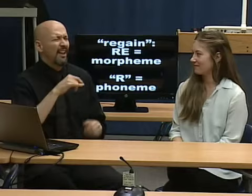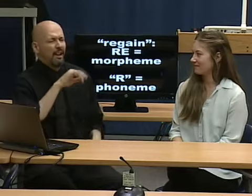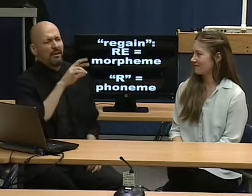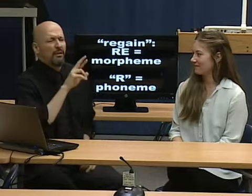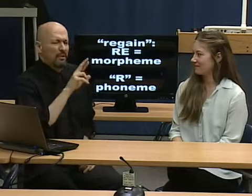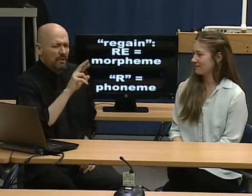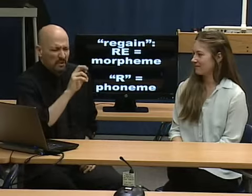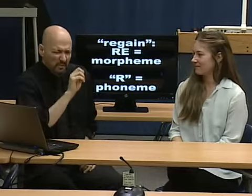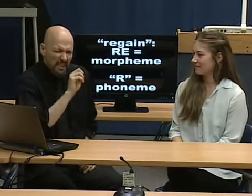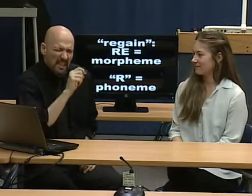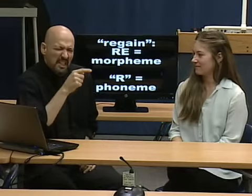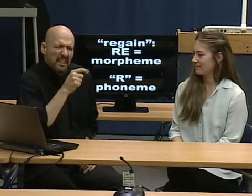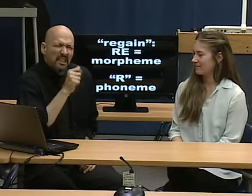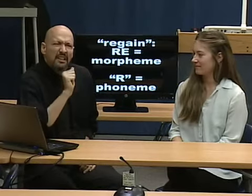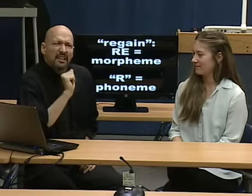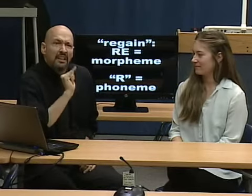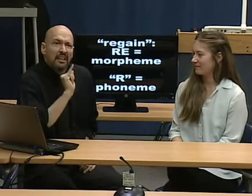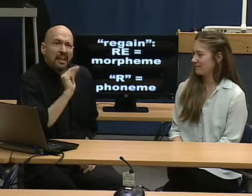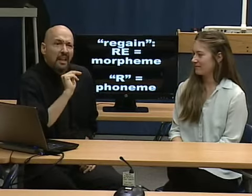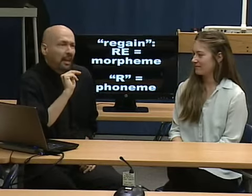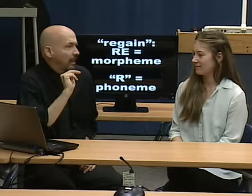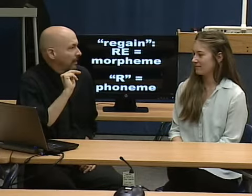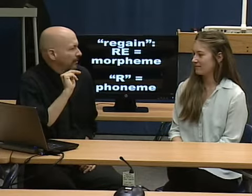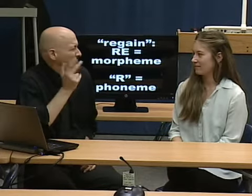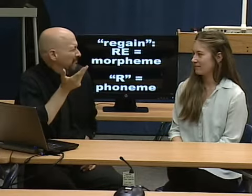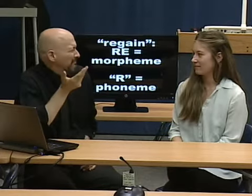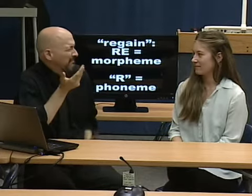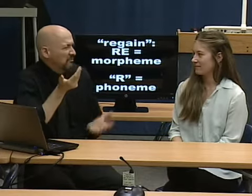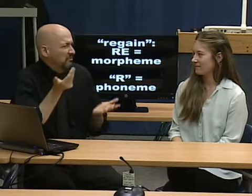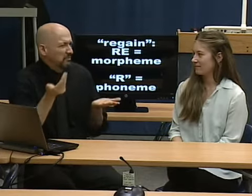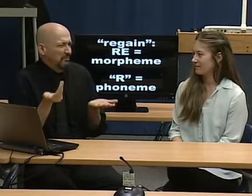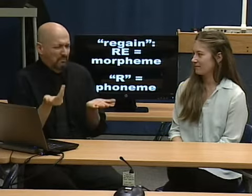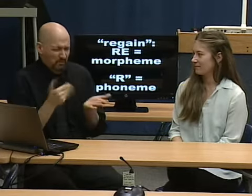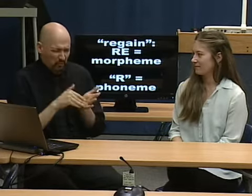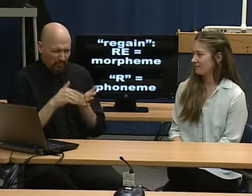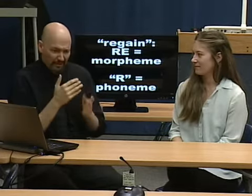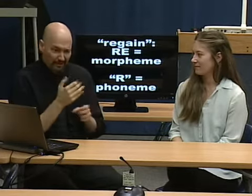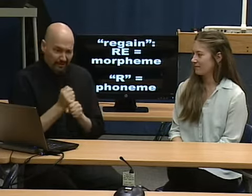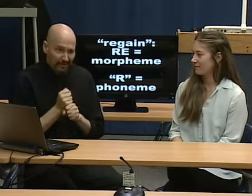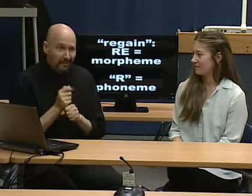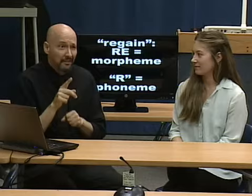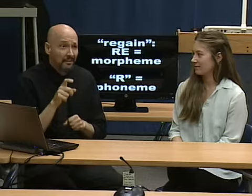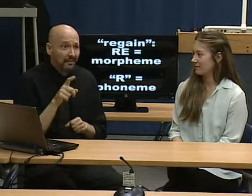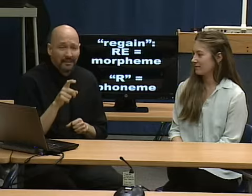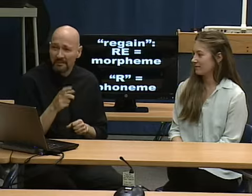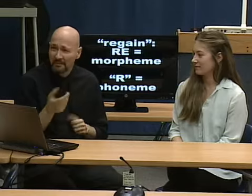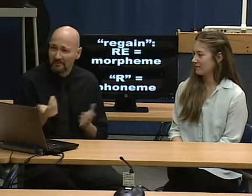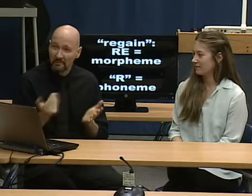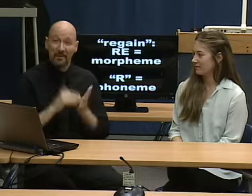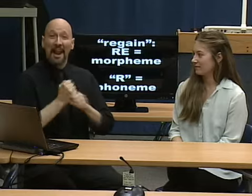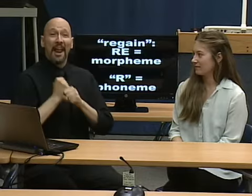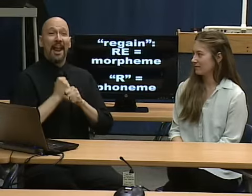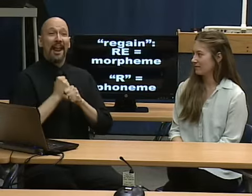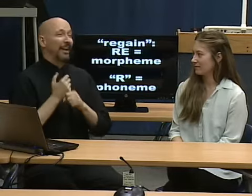That word, "R-E-G-A-I-N," "AGAIN + RECEIVE"? AGAIN + RECEIVE!